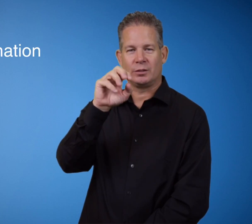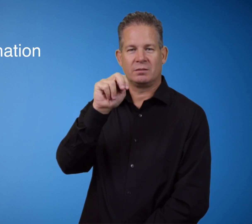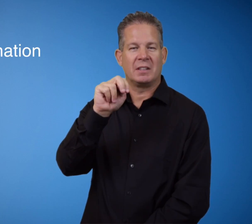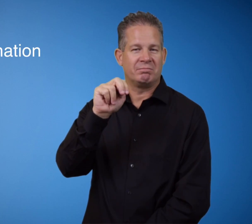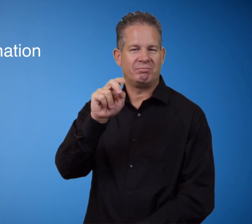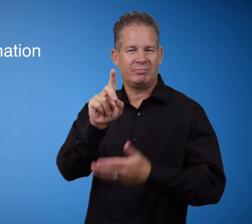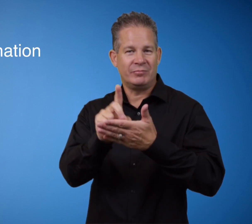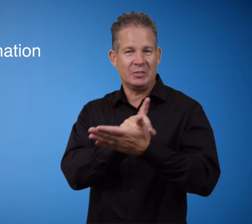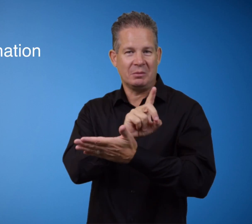Discrimination.